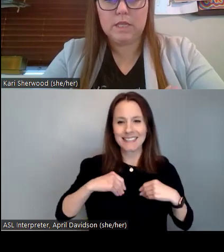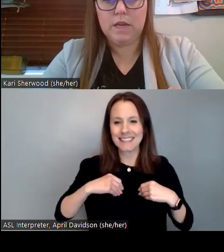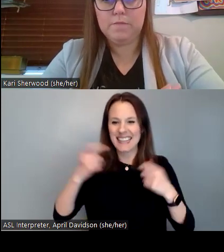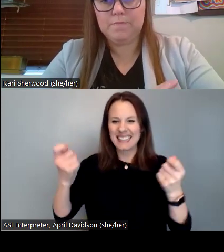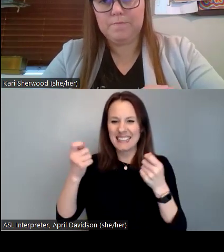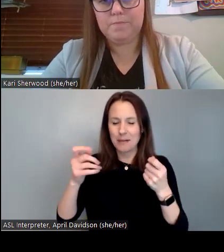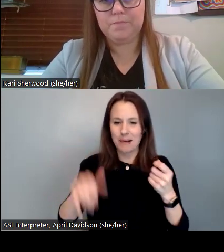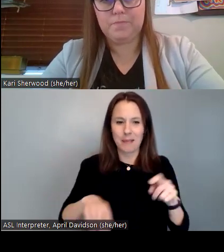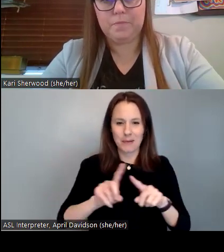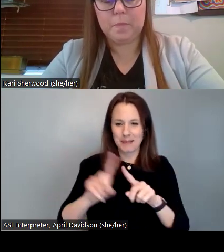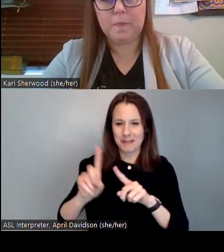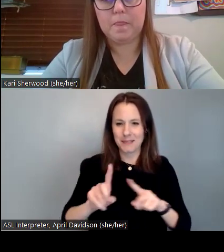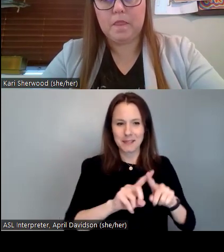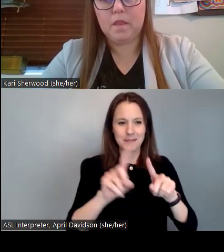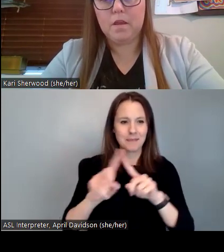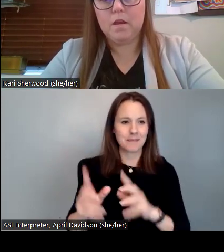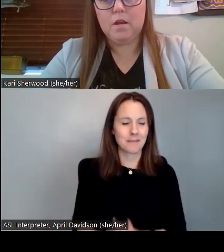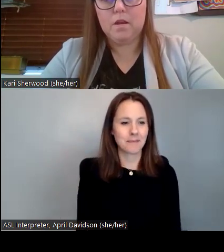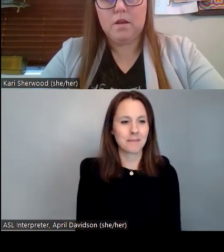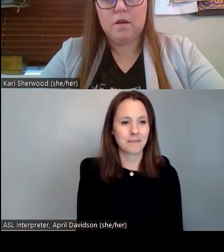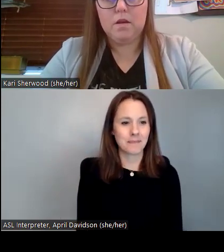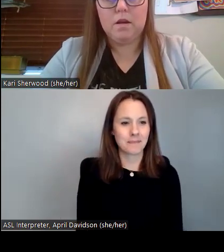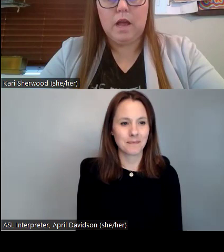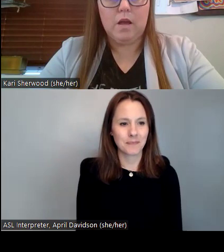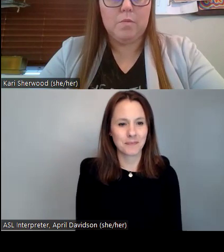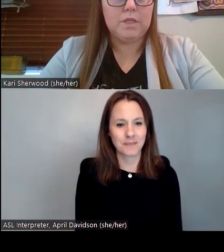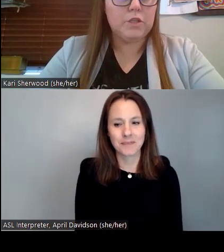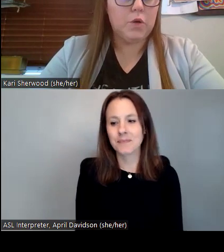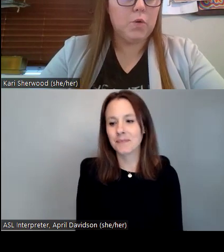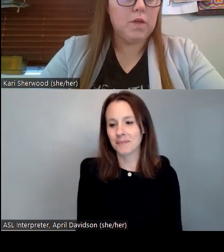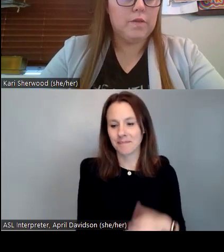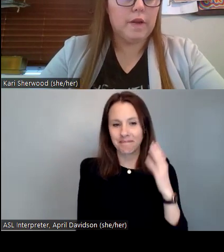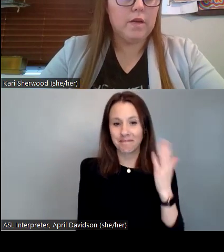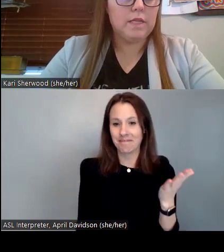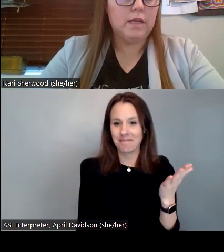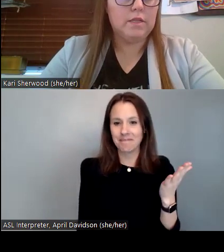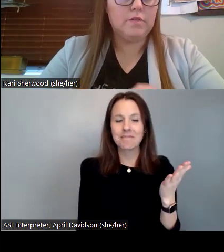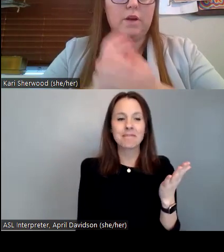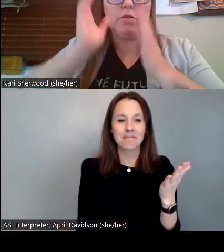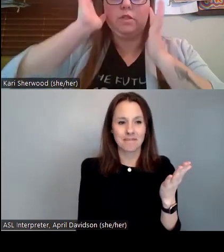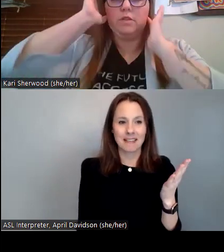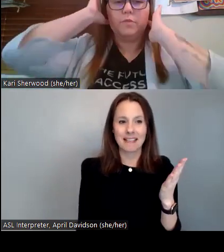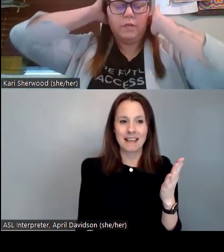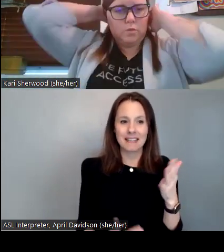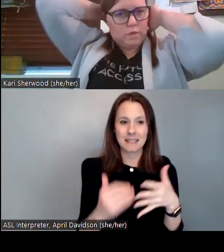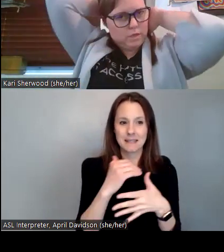Next slide. So there is a list of references and resources